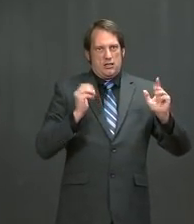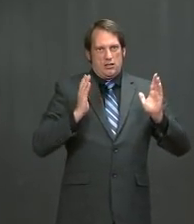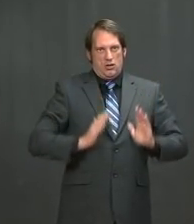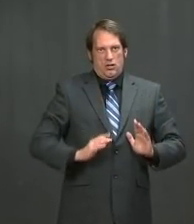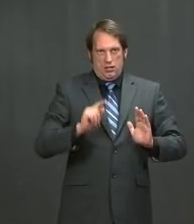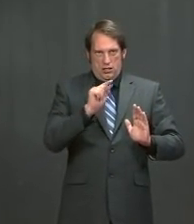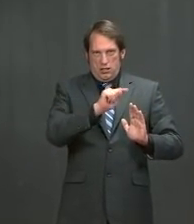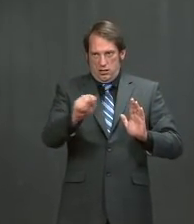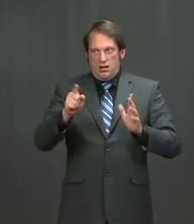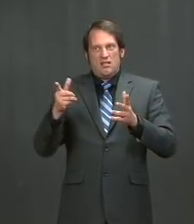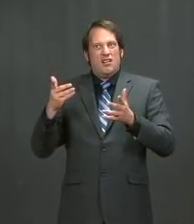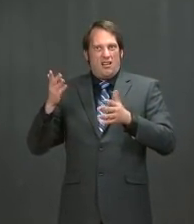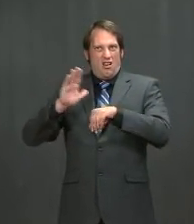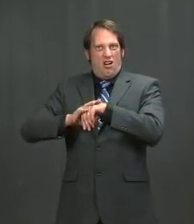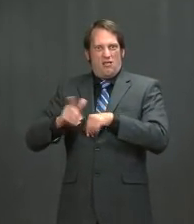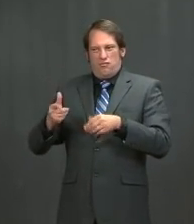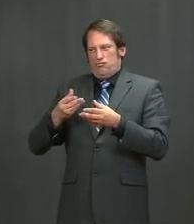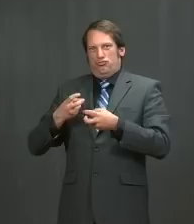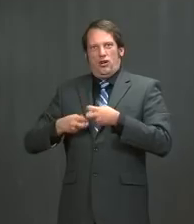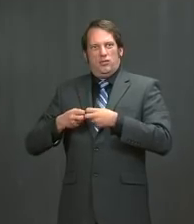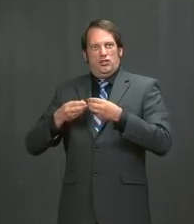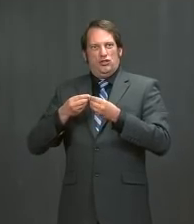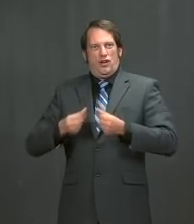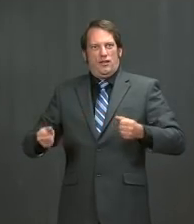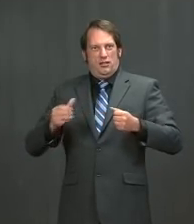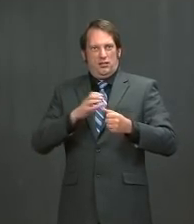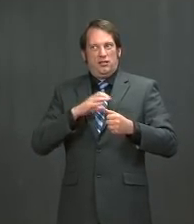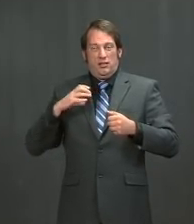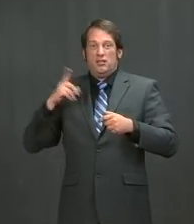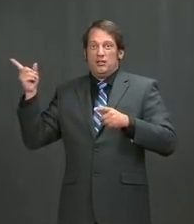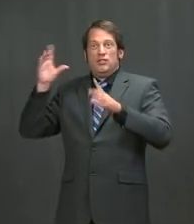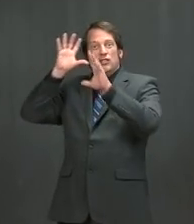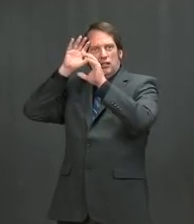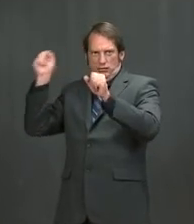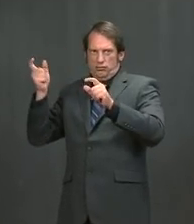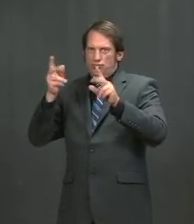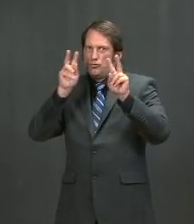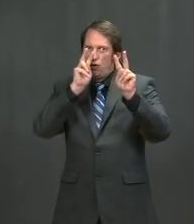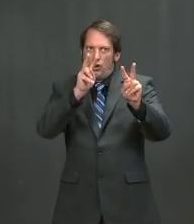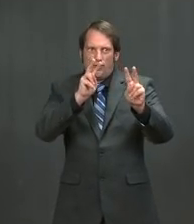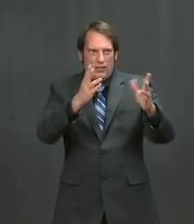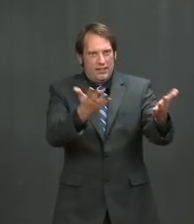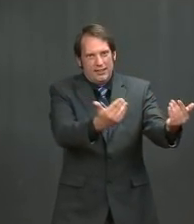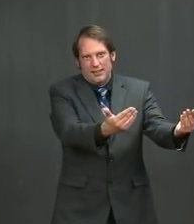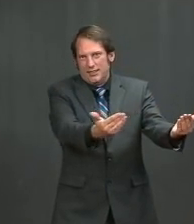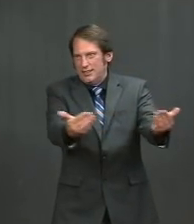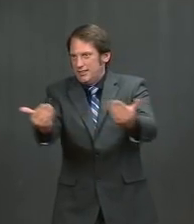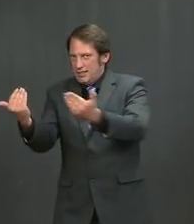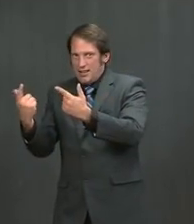the President looks forward to welcoming members when they return next week. With that, Alex, go ahead.